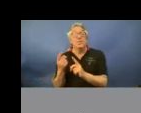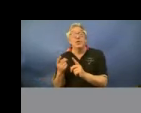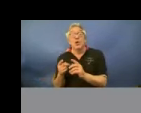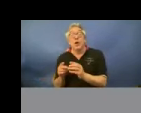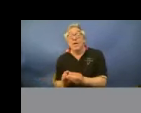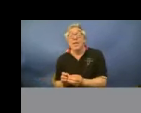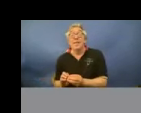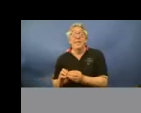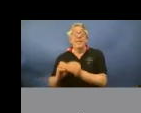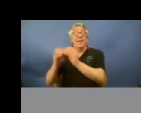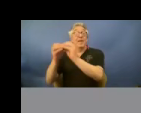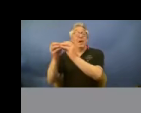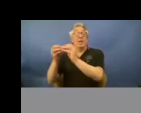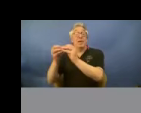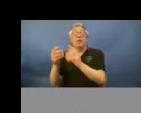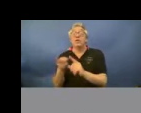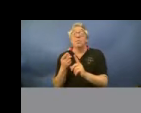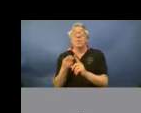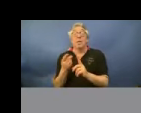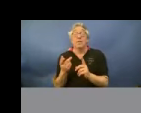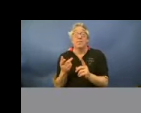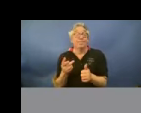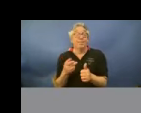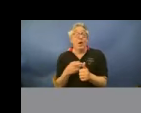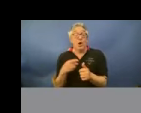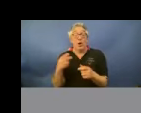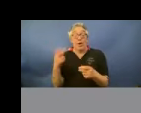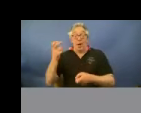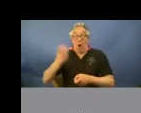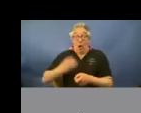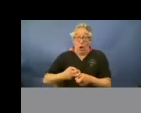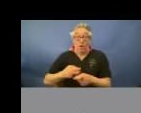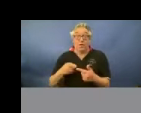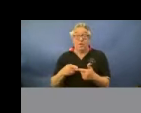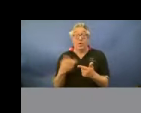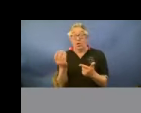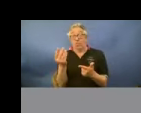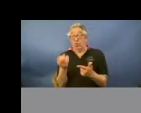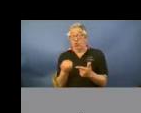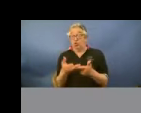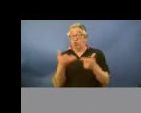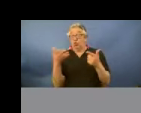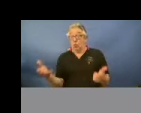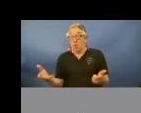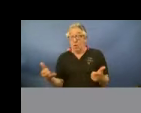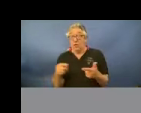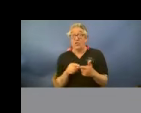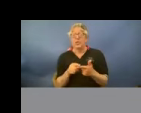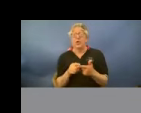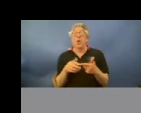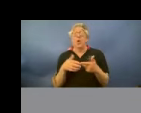And, of course, it should be inclusive considering age, gender and diversity. For example, in assisting the disability at the ground, or making sure that disability